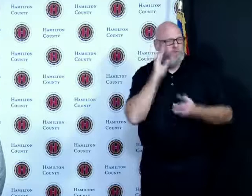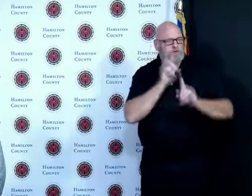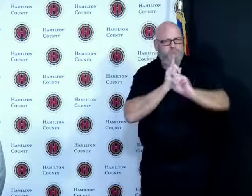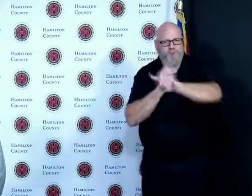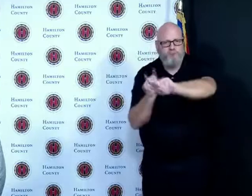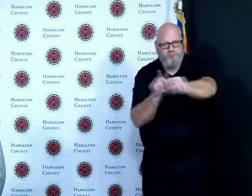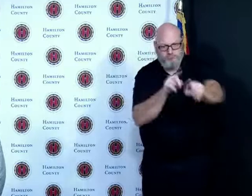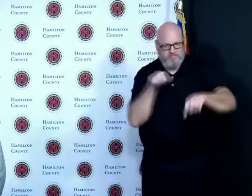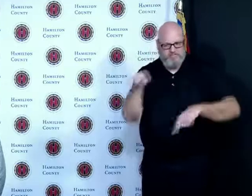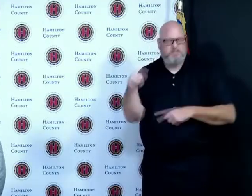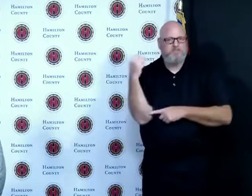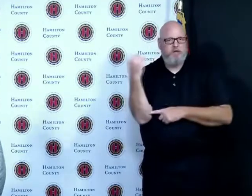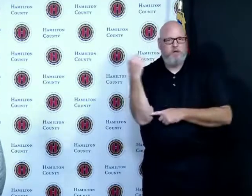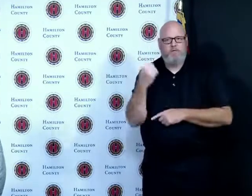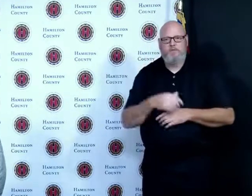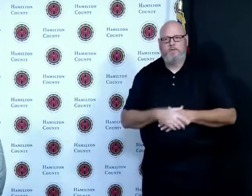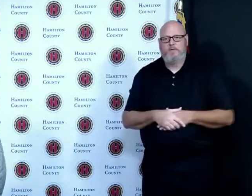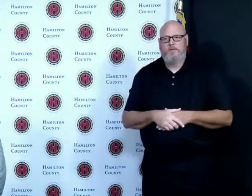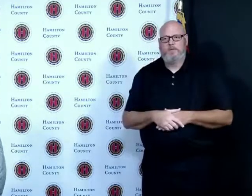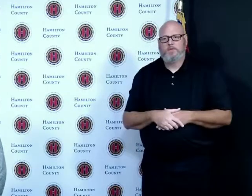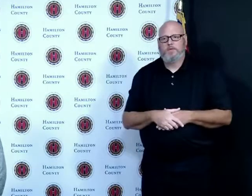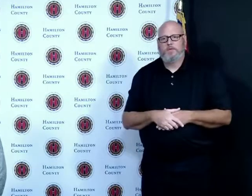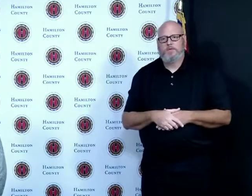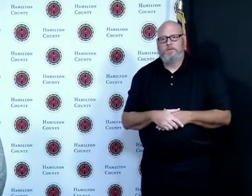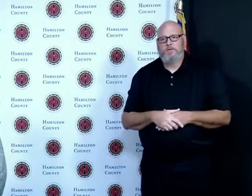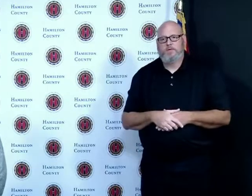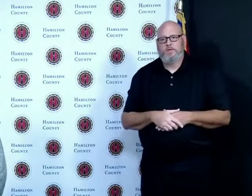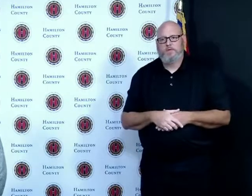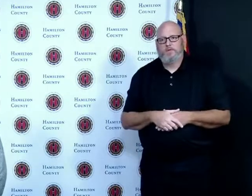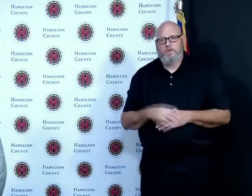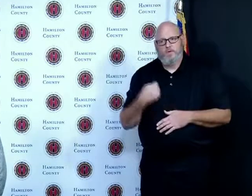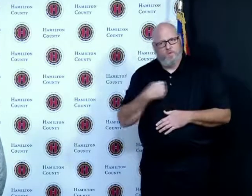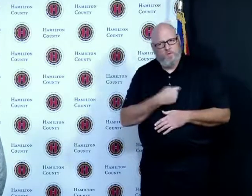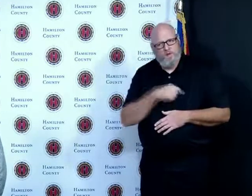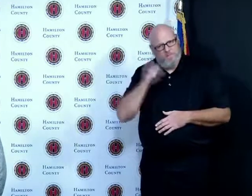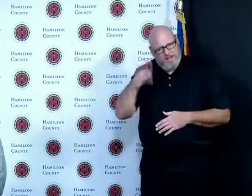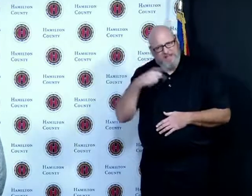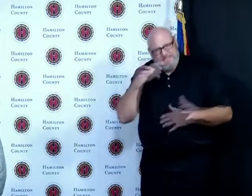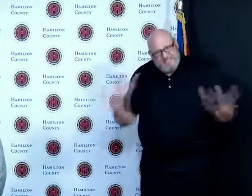we know you must take the vaccine but people have questions they have concerns and what we